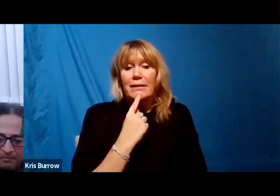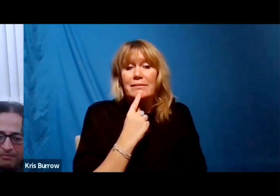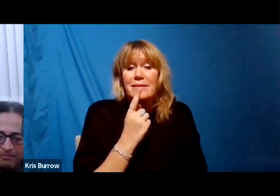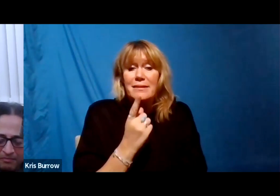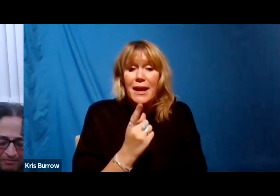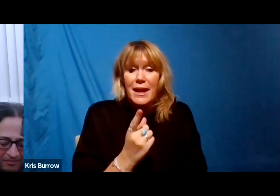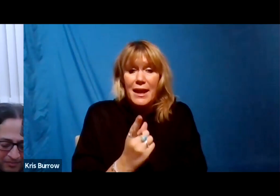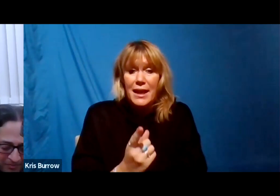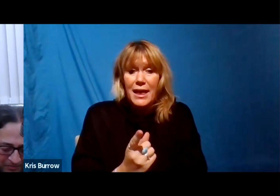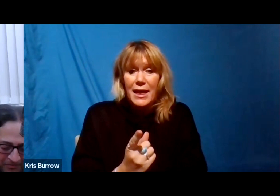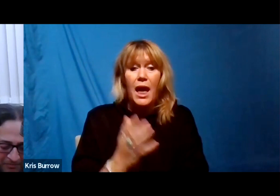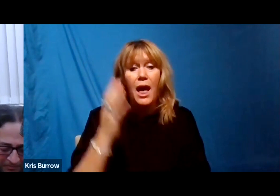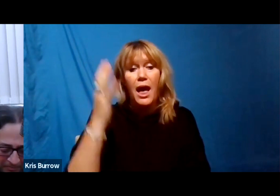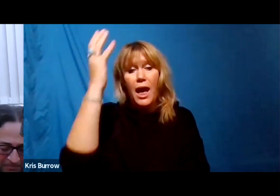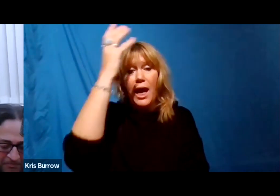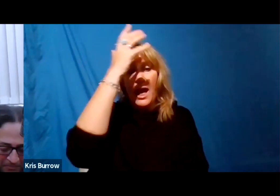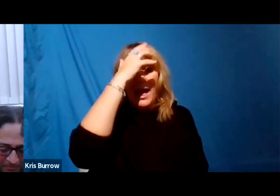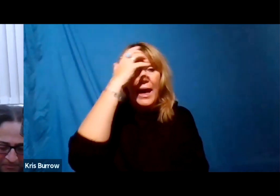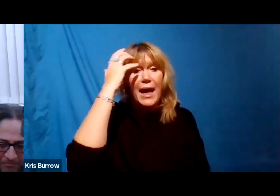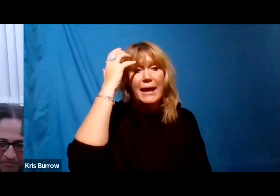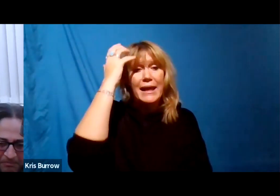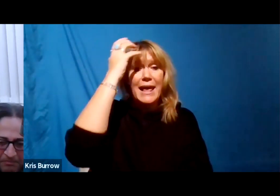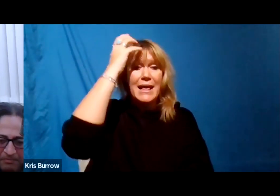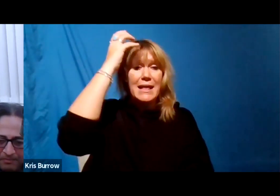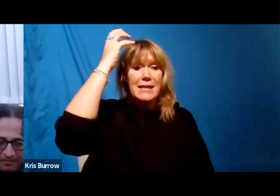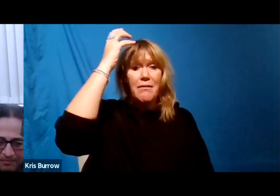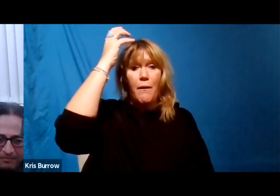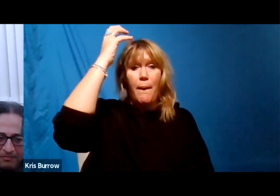hopefully the irony is in the title, but